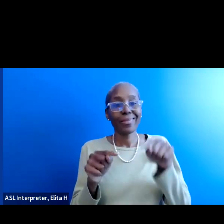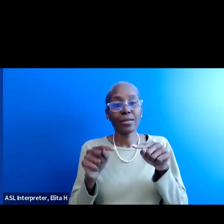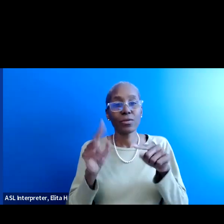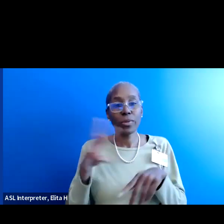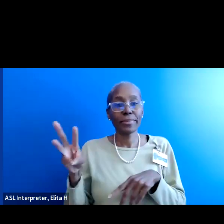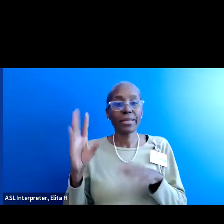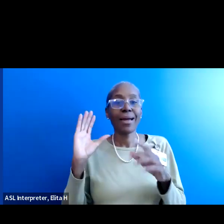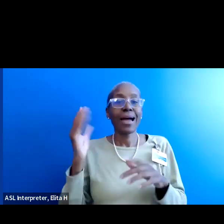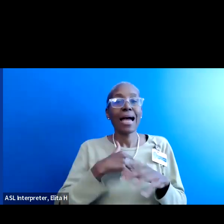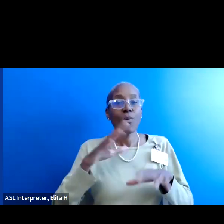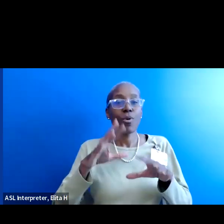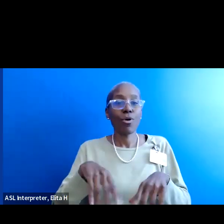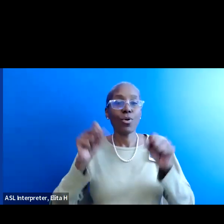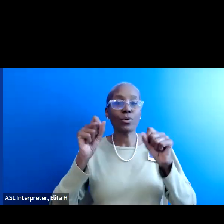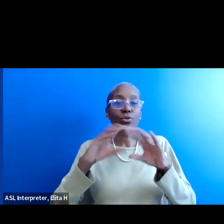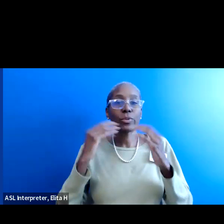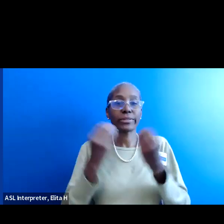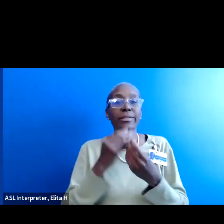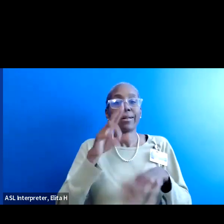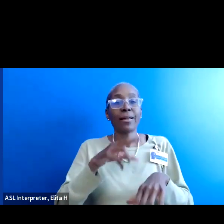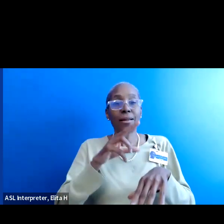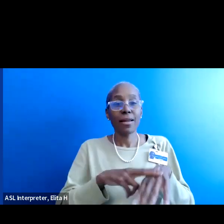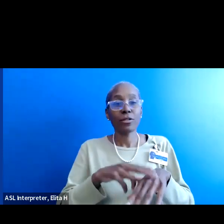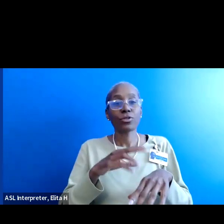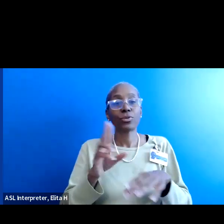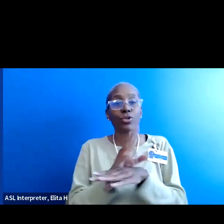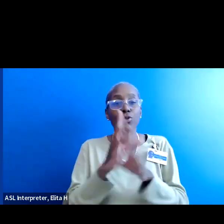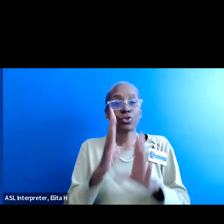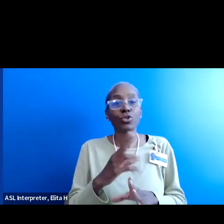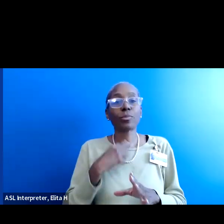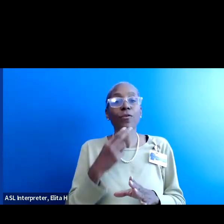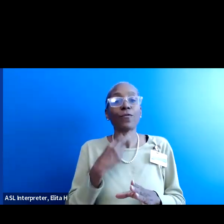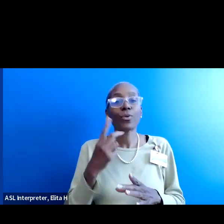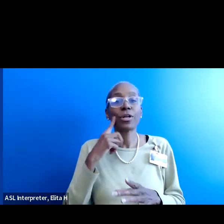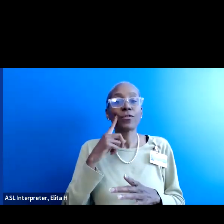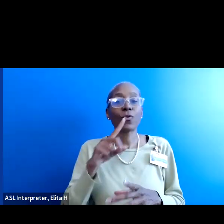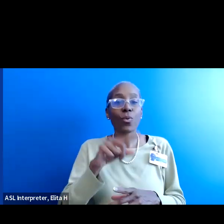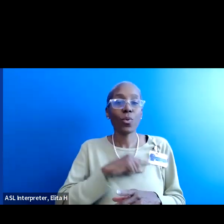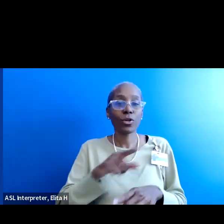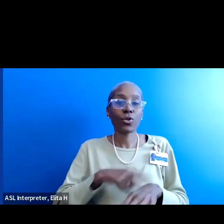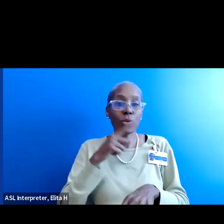This is our host organization, the National Consumer Voice for Quality Long-Term Care, also known as Consumer Voice.